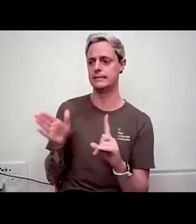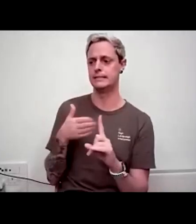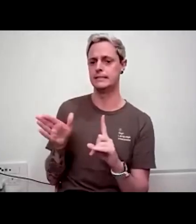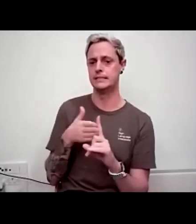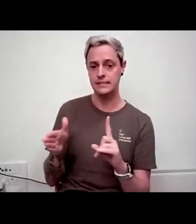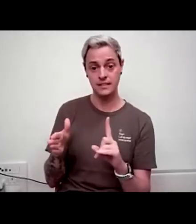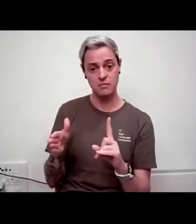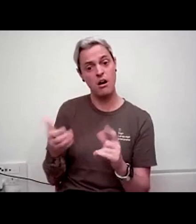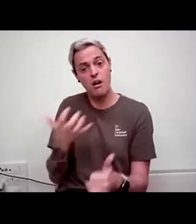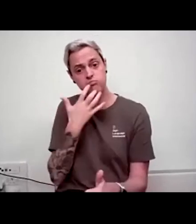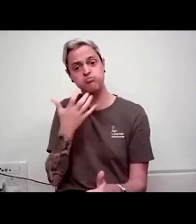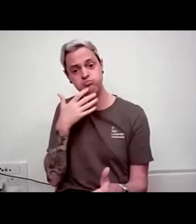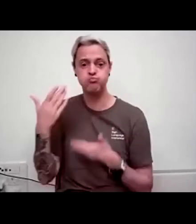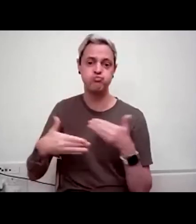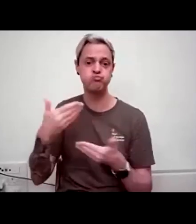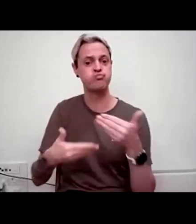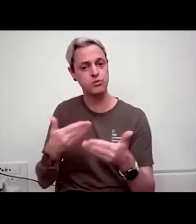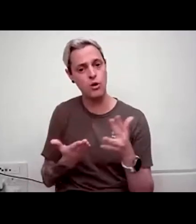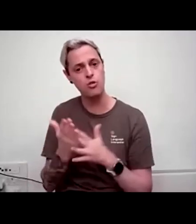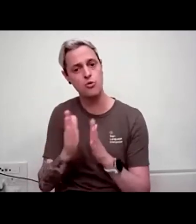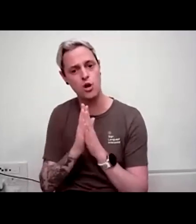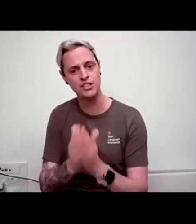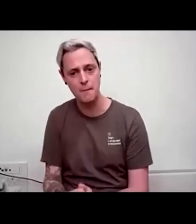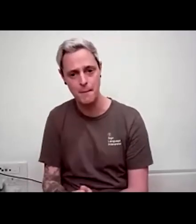they might call us in the hour of worship.